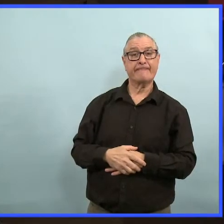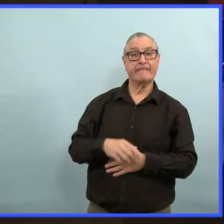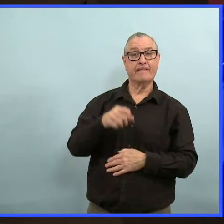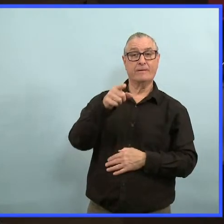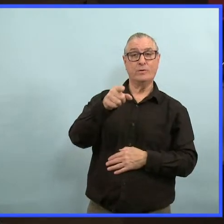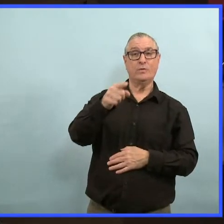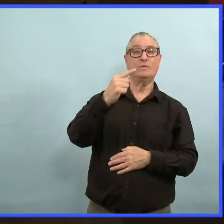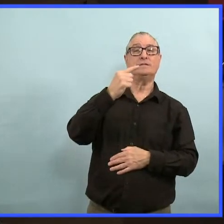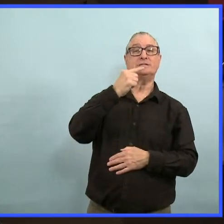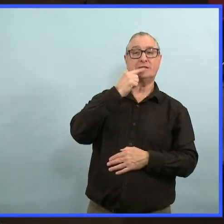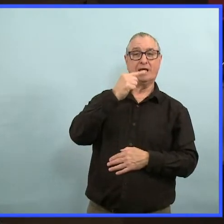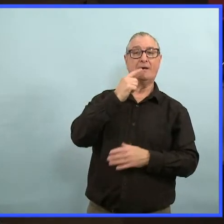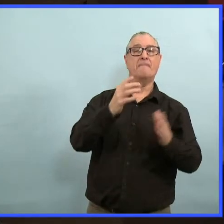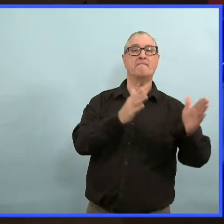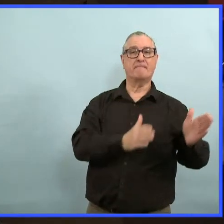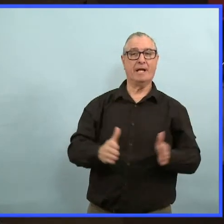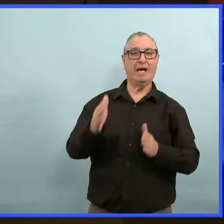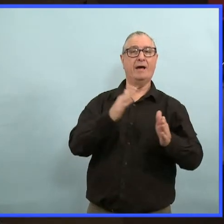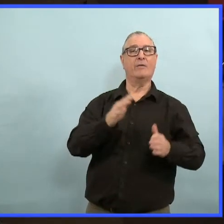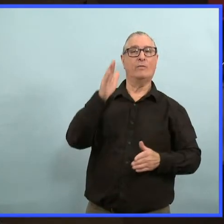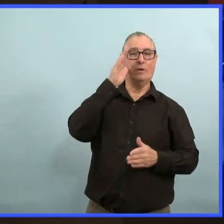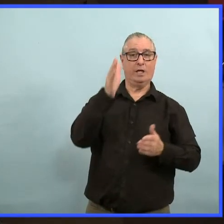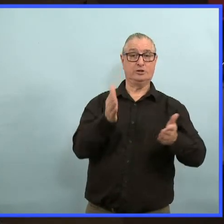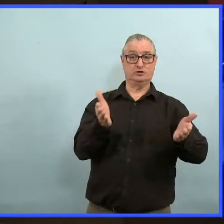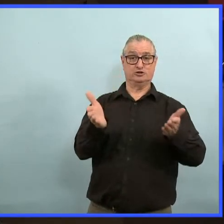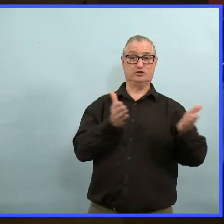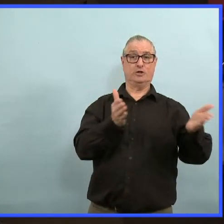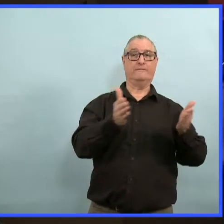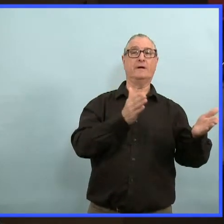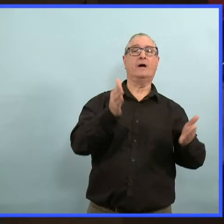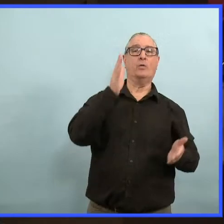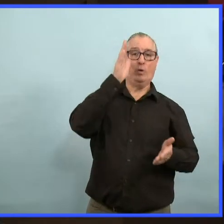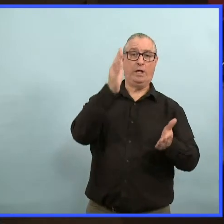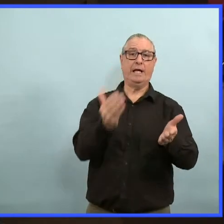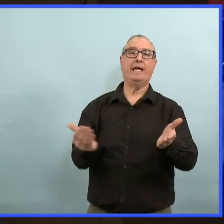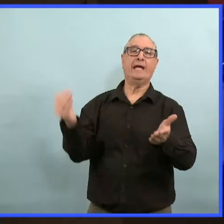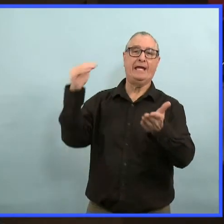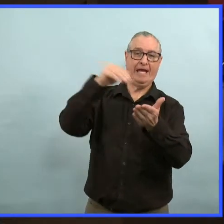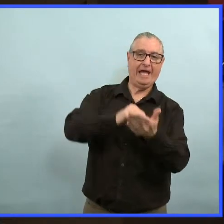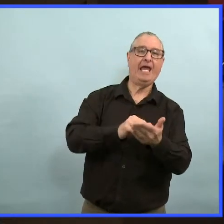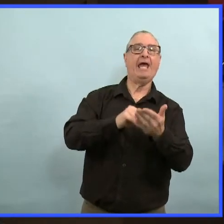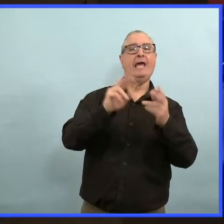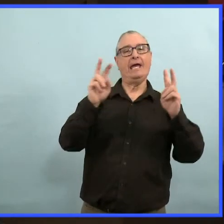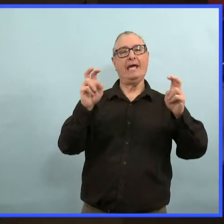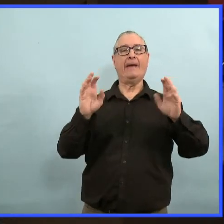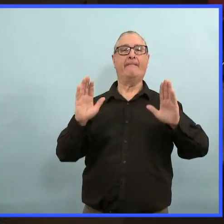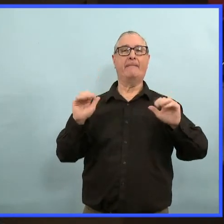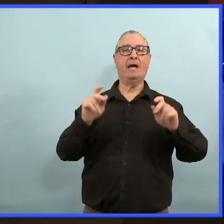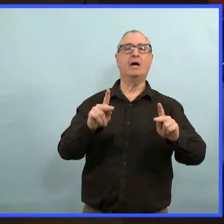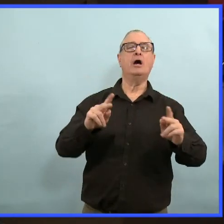i was wondering if you could maybe specify what sort of services are being resumed right now